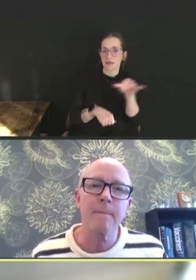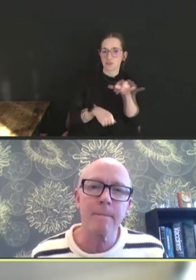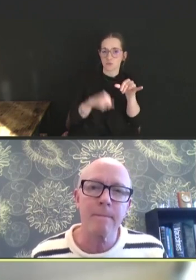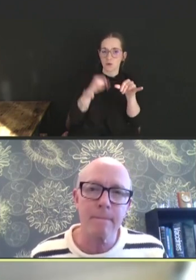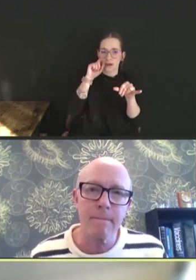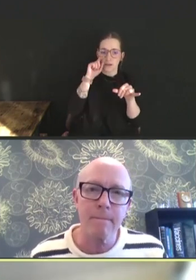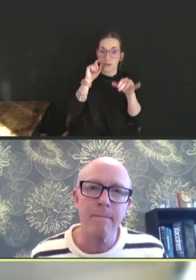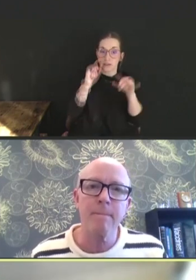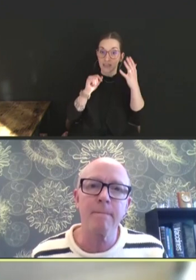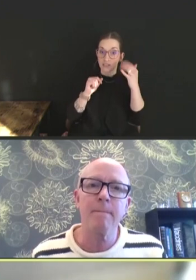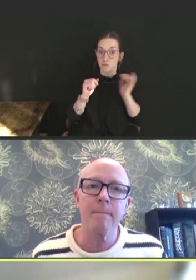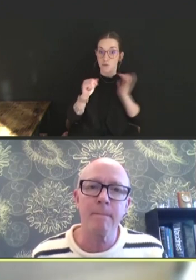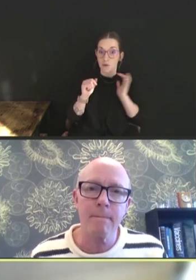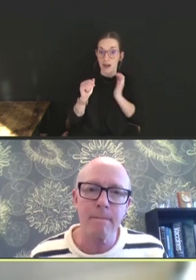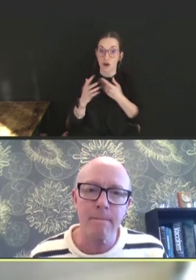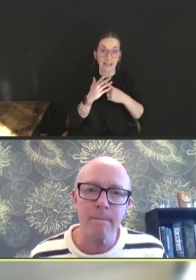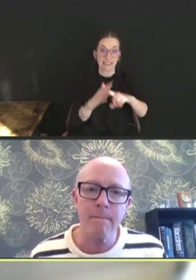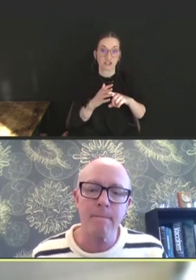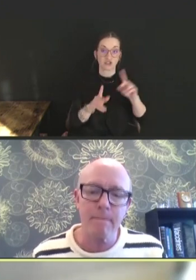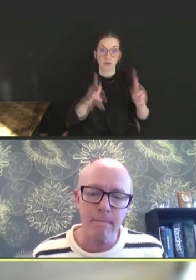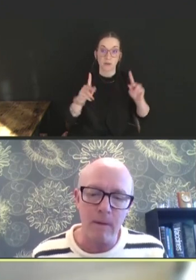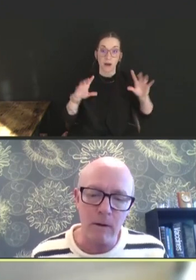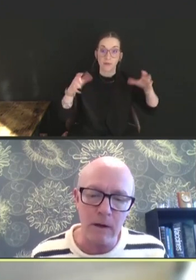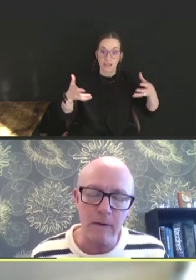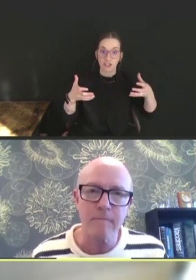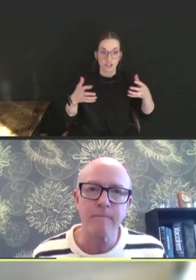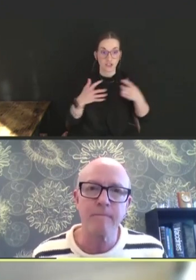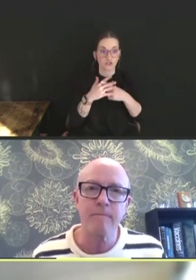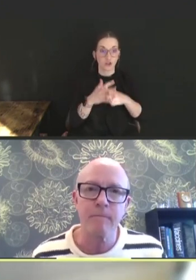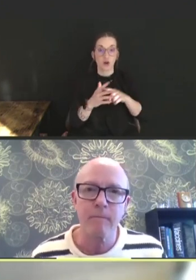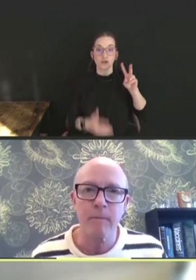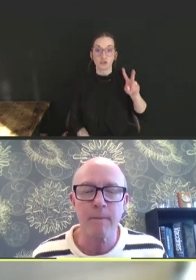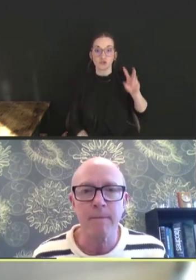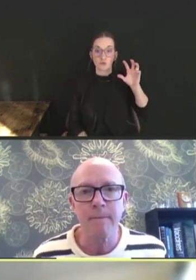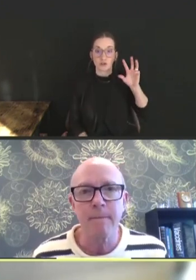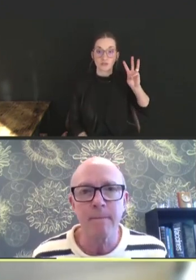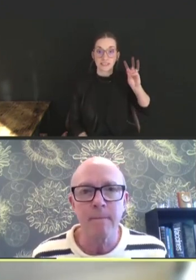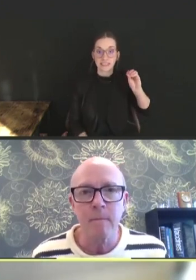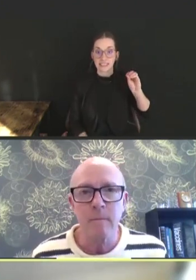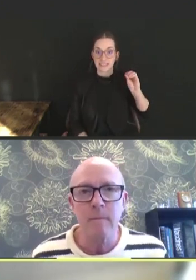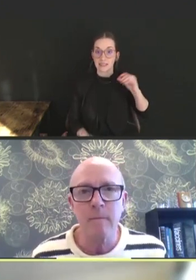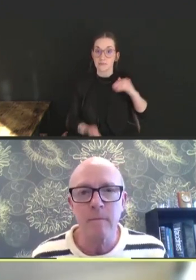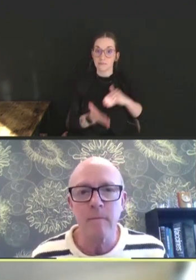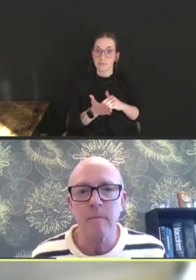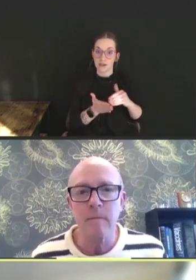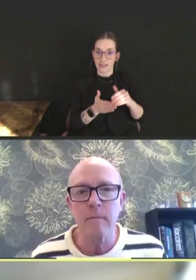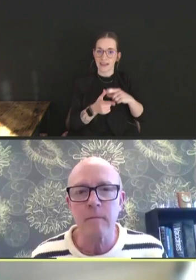with a cohort of about 60 million is to continuously take that eligibility into account.